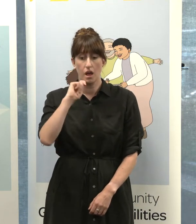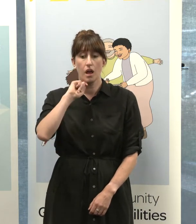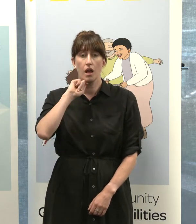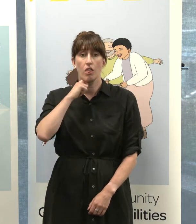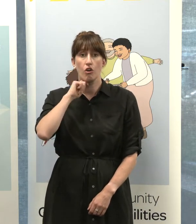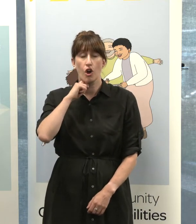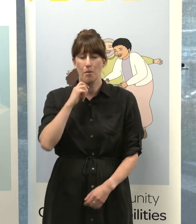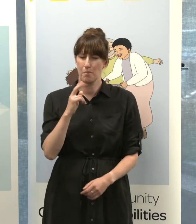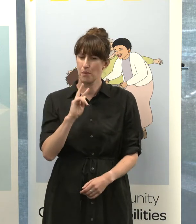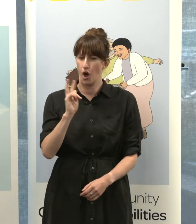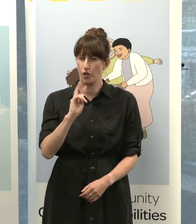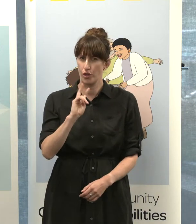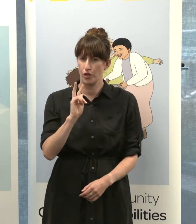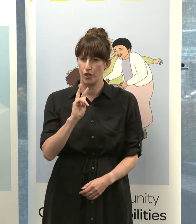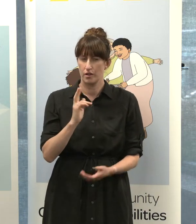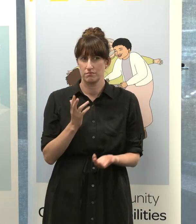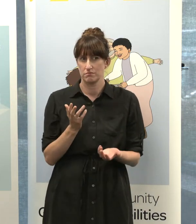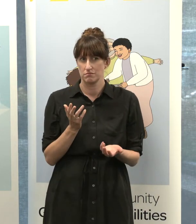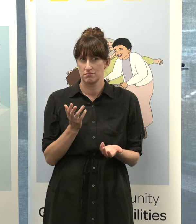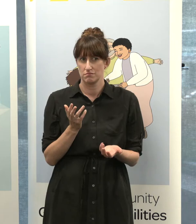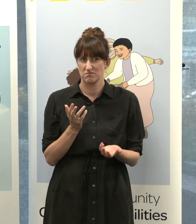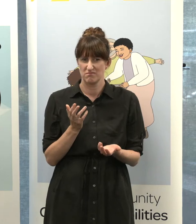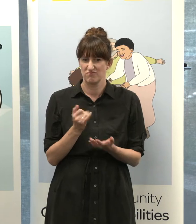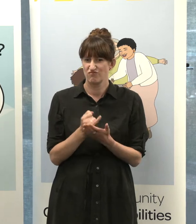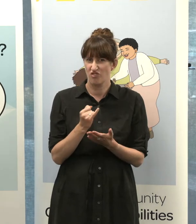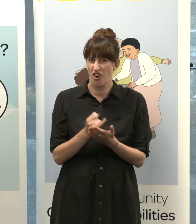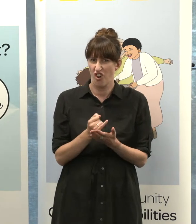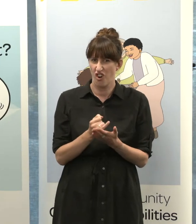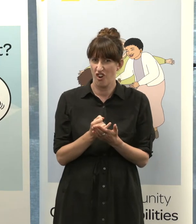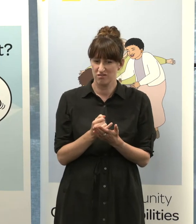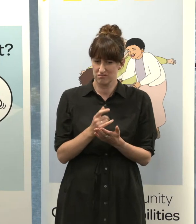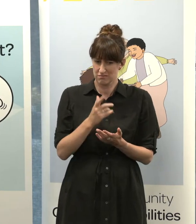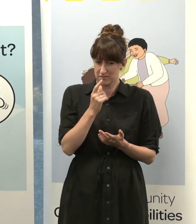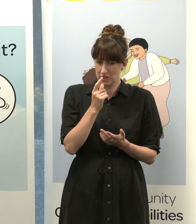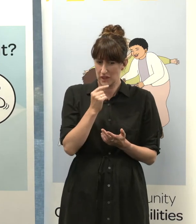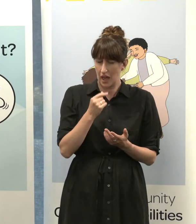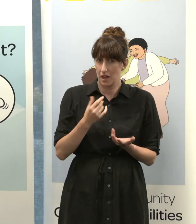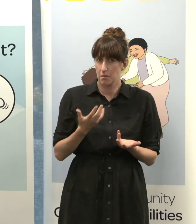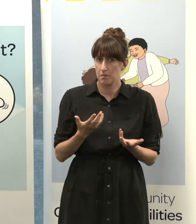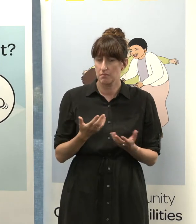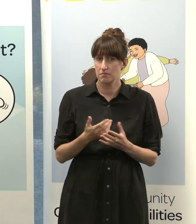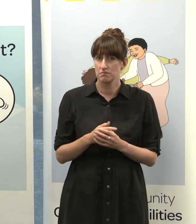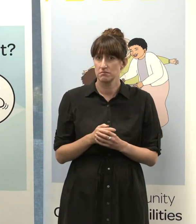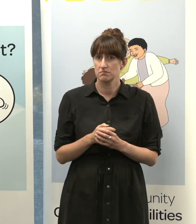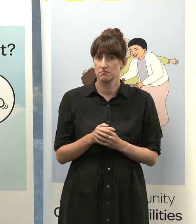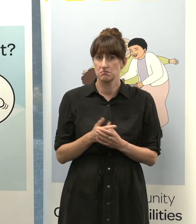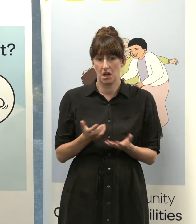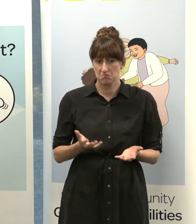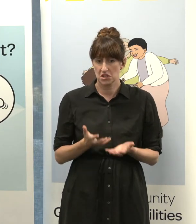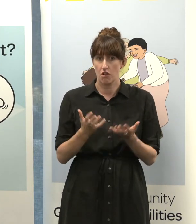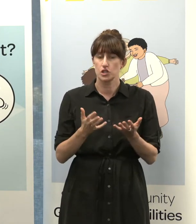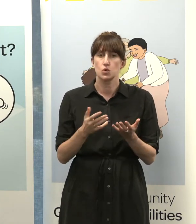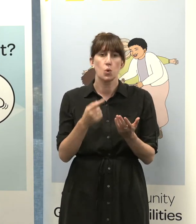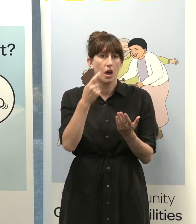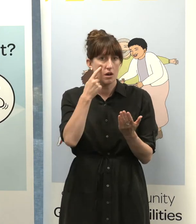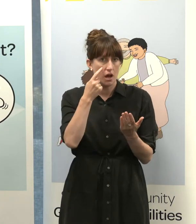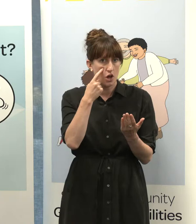But if people are swabbing both throat and nose, there is